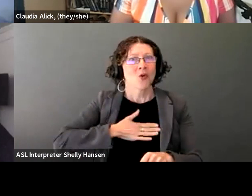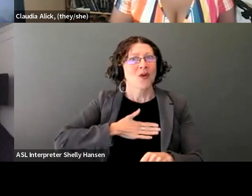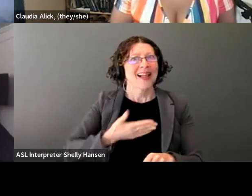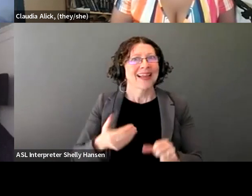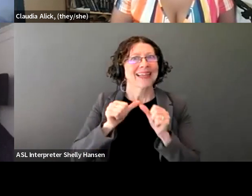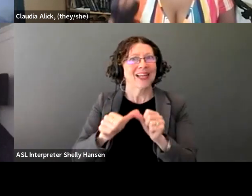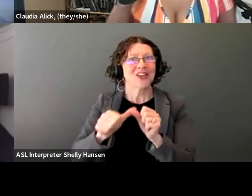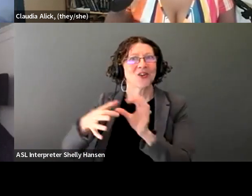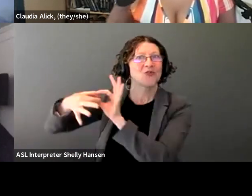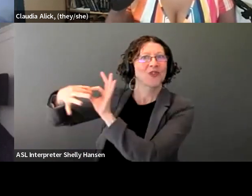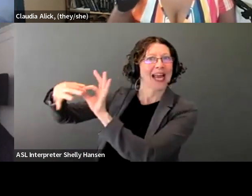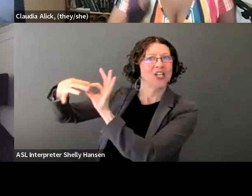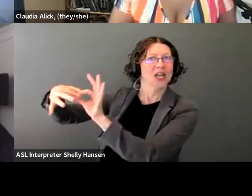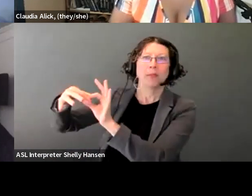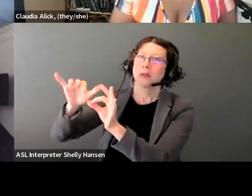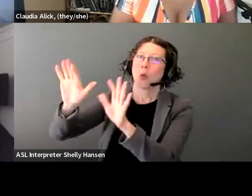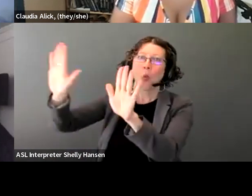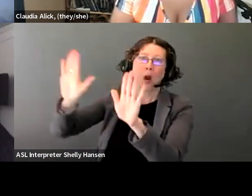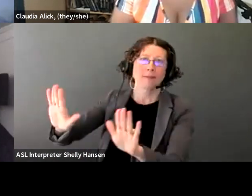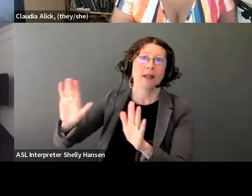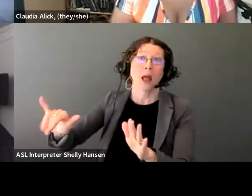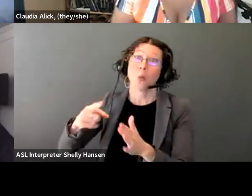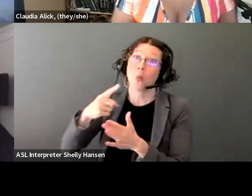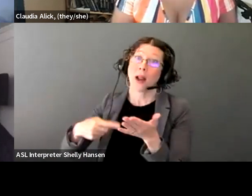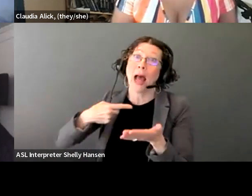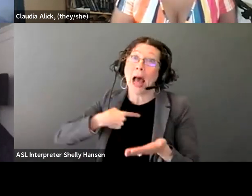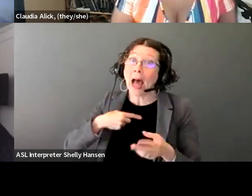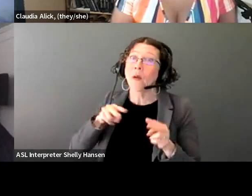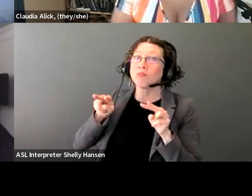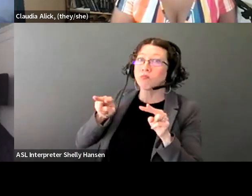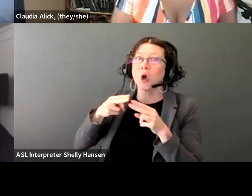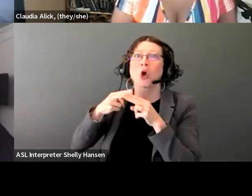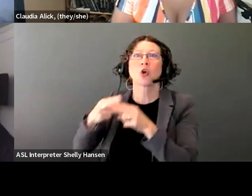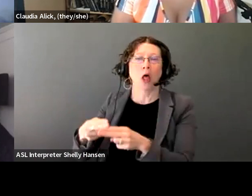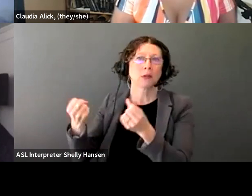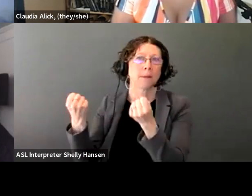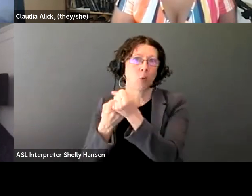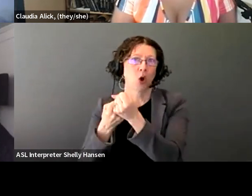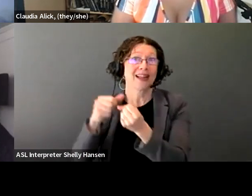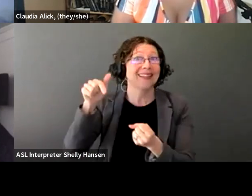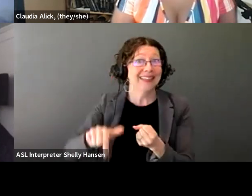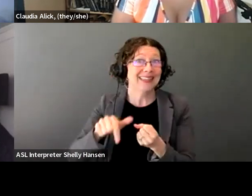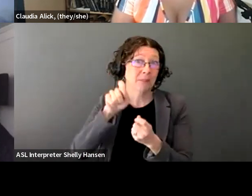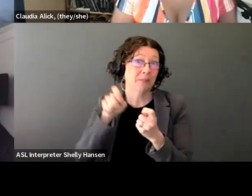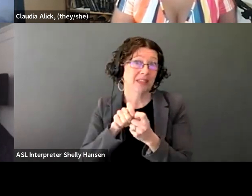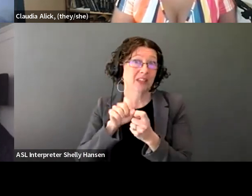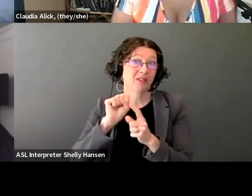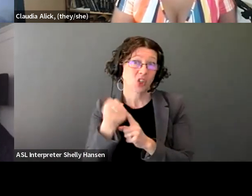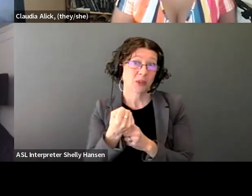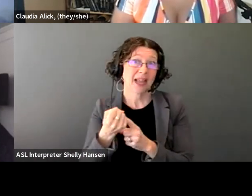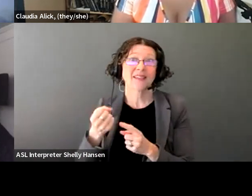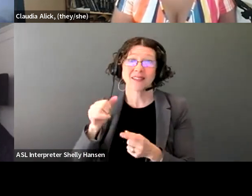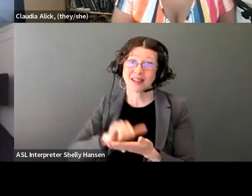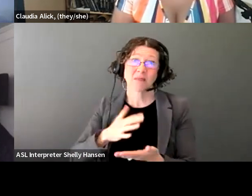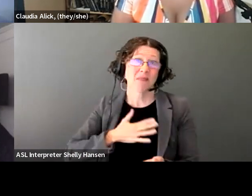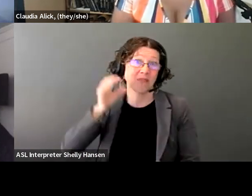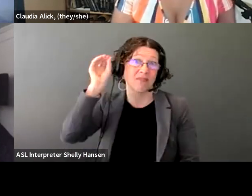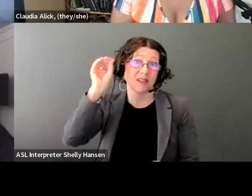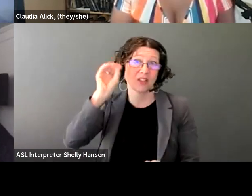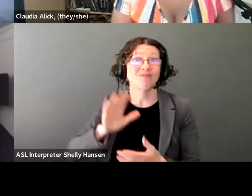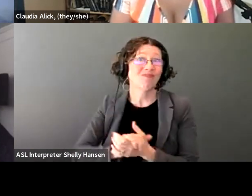That's what I would call support in this particular circumstance.